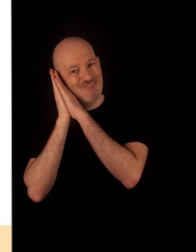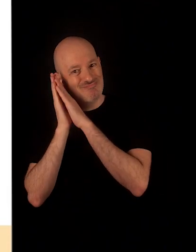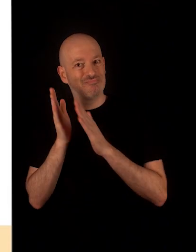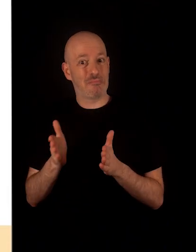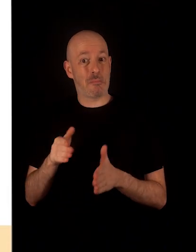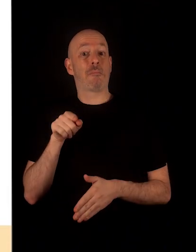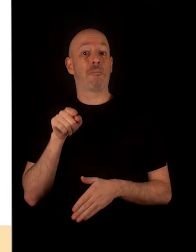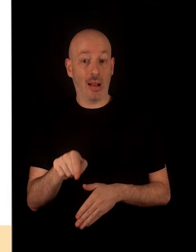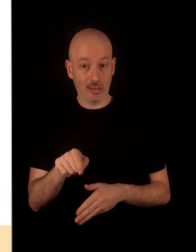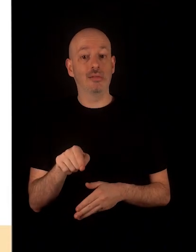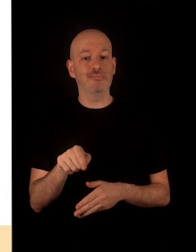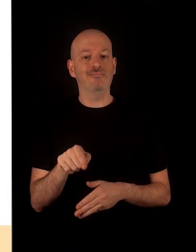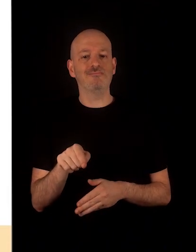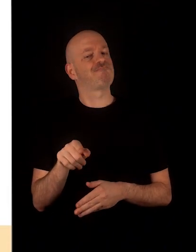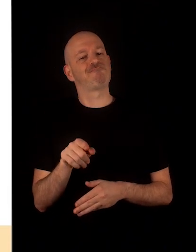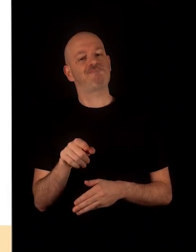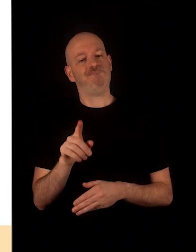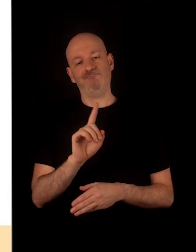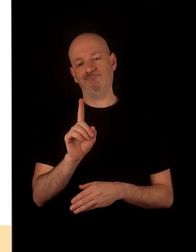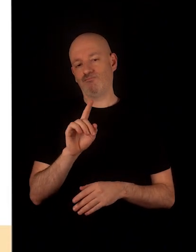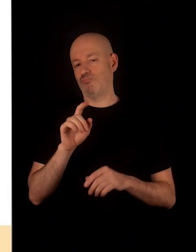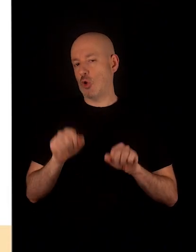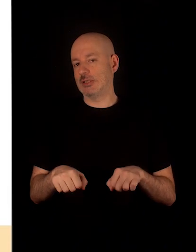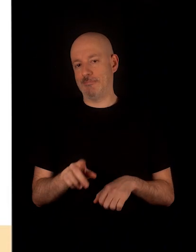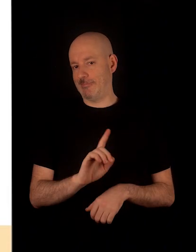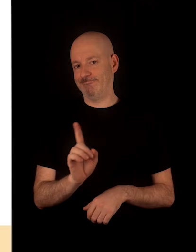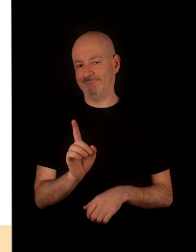if you are successful and you can submit the residency info card